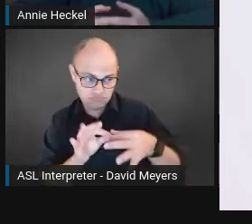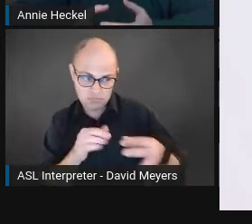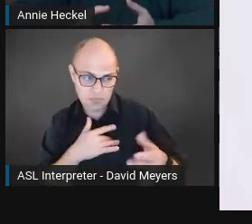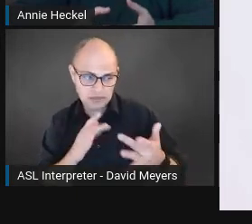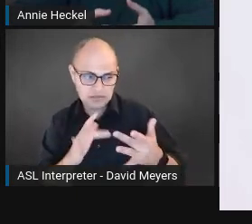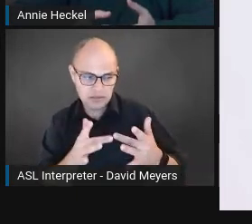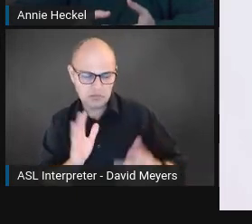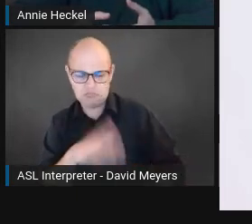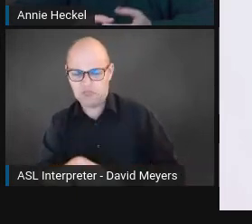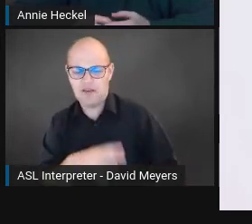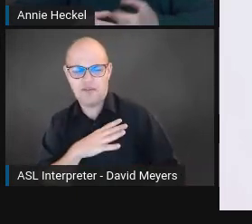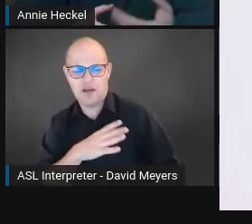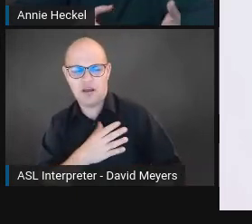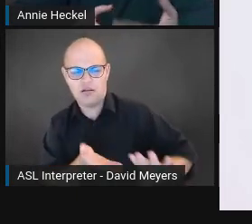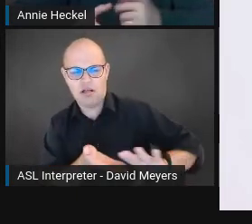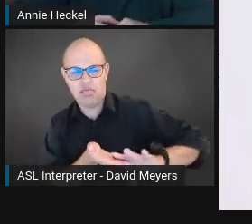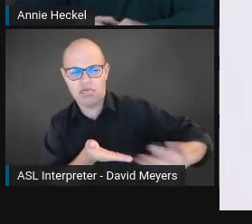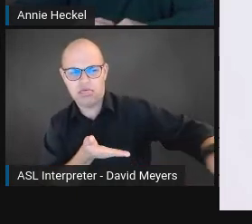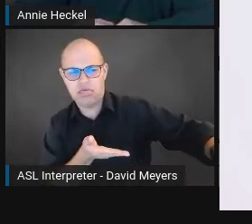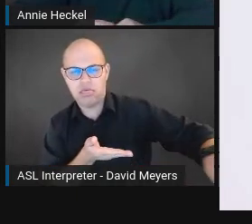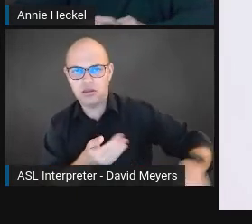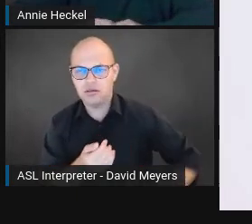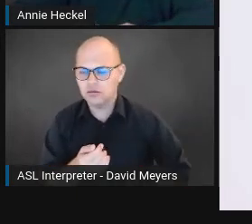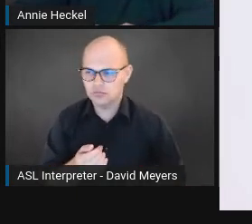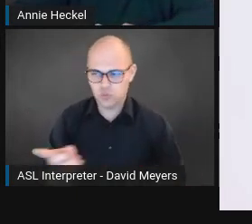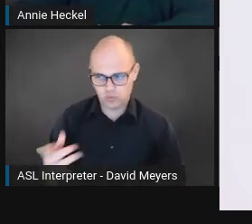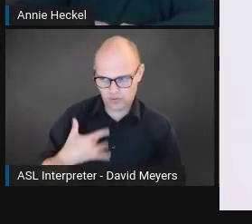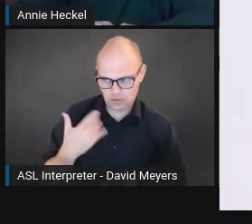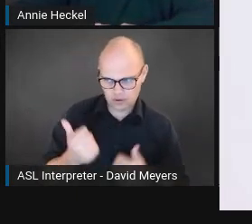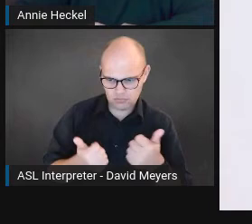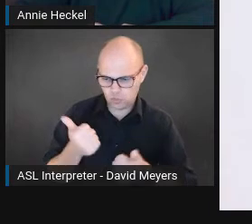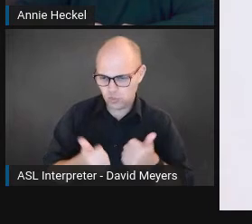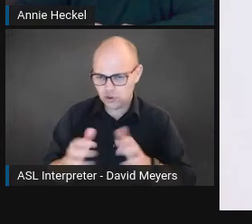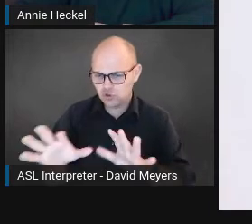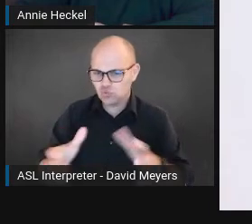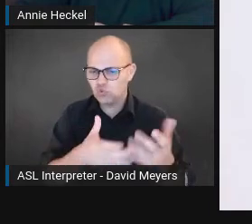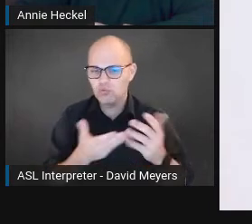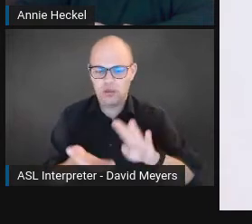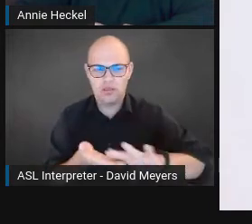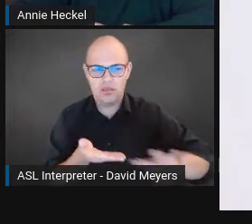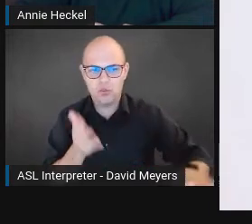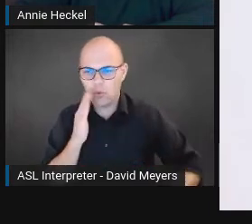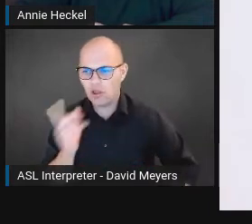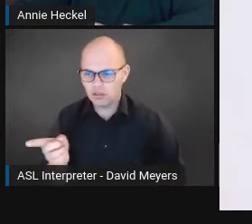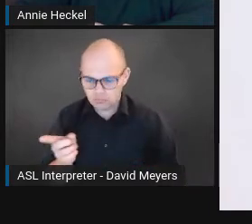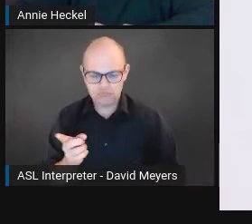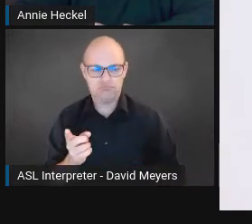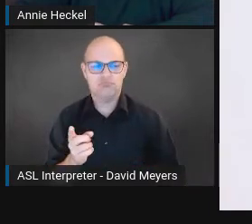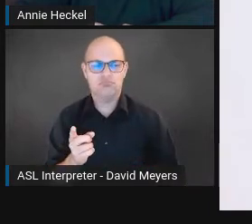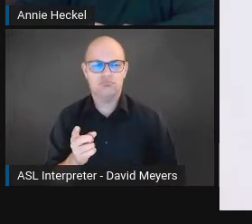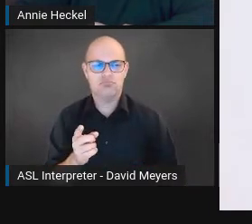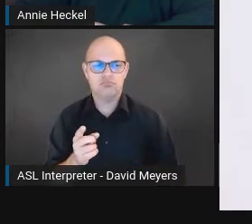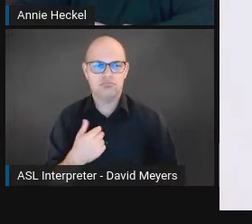they can't look at your product, they can't look at your content? Often they'll startle and go, wait, I don't want to block anybody,